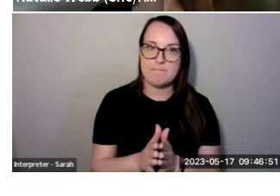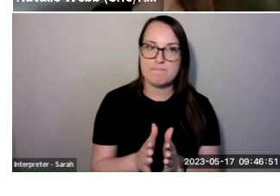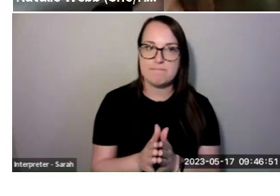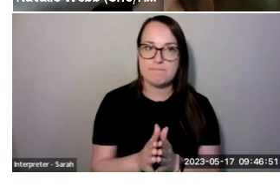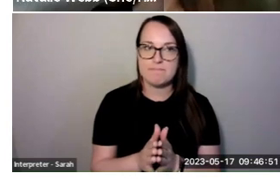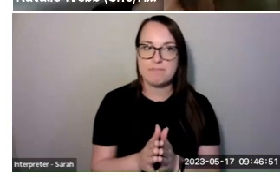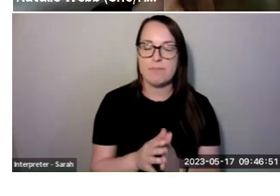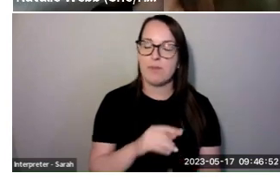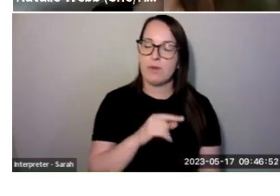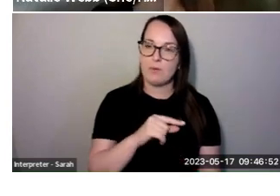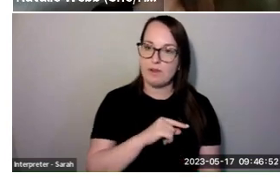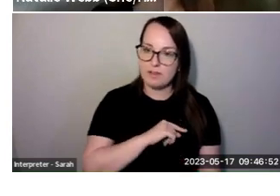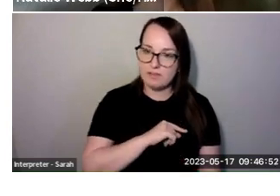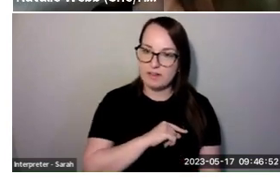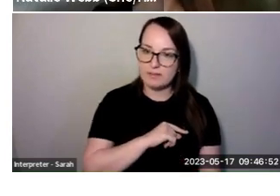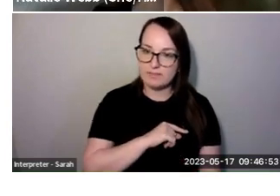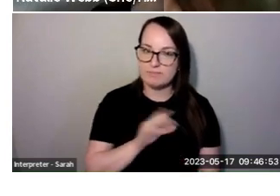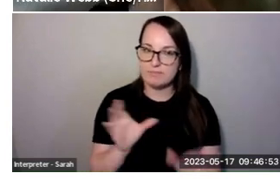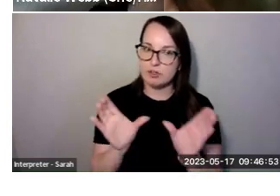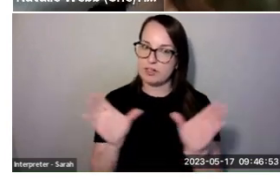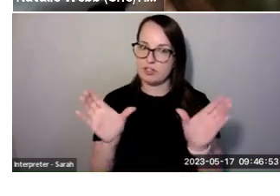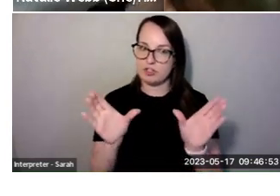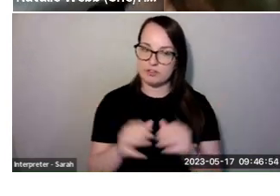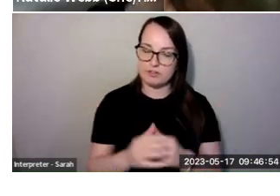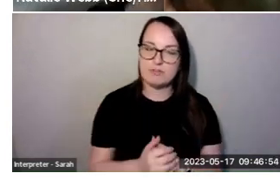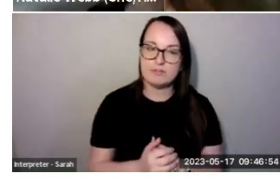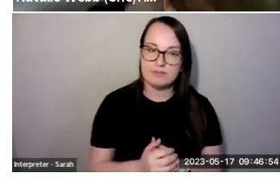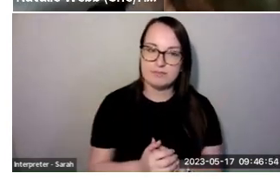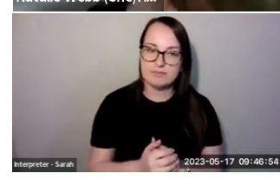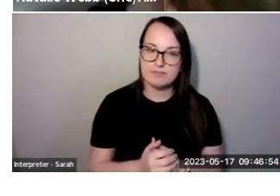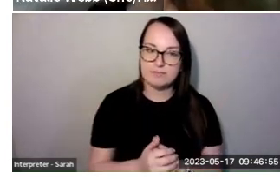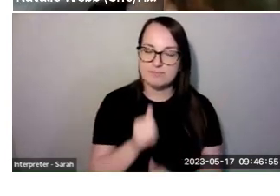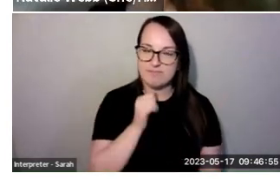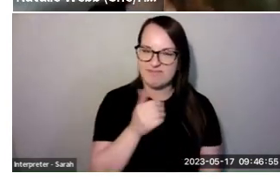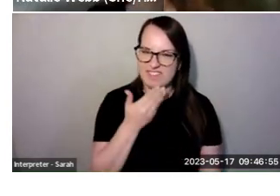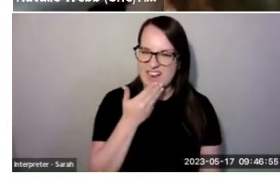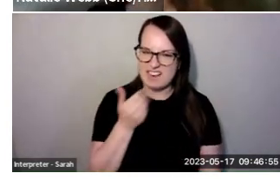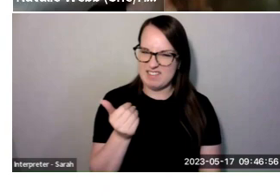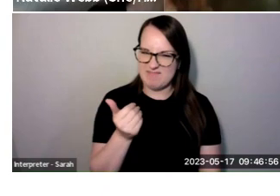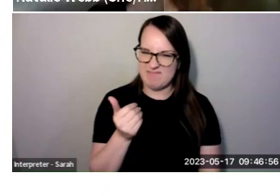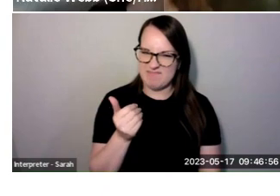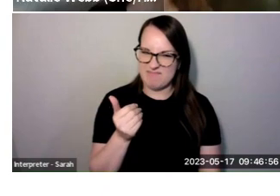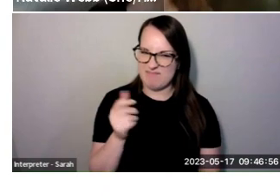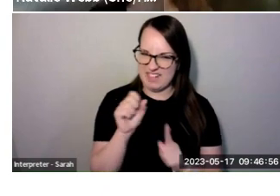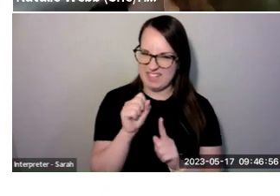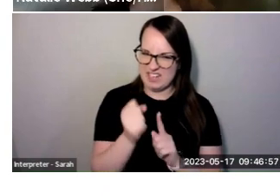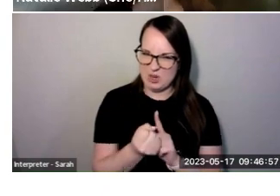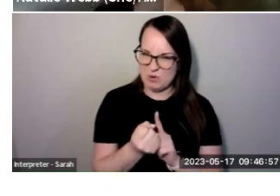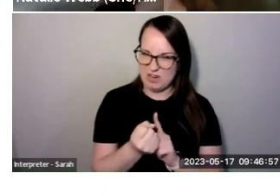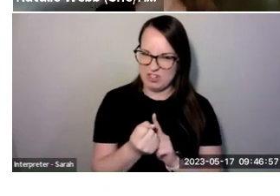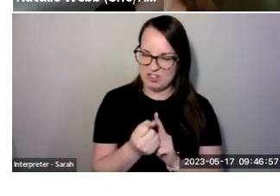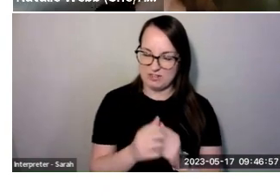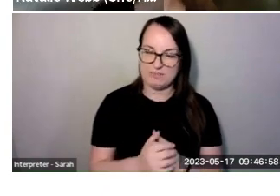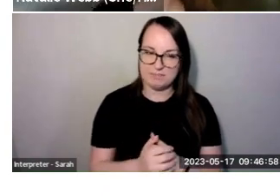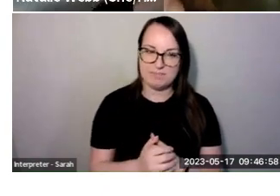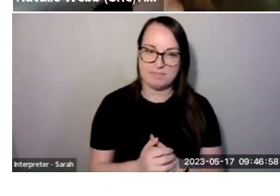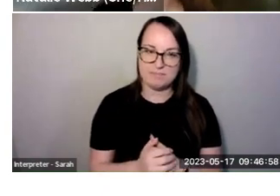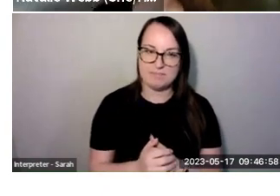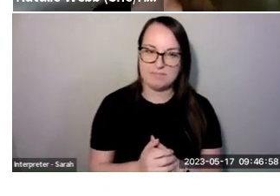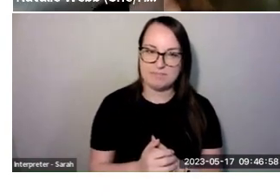sure others have seen them as well, incidents of ASL interpreters, best